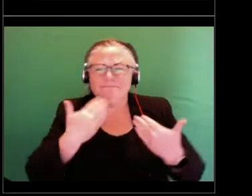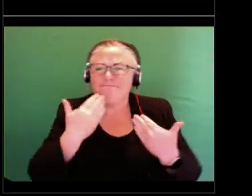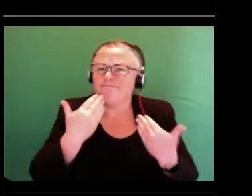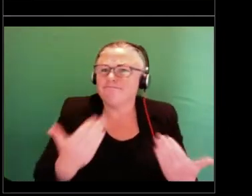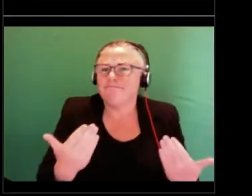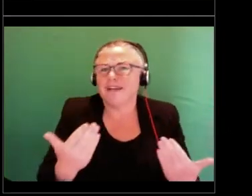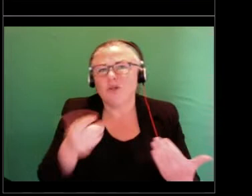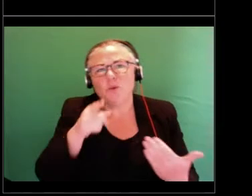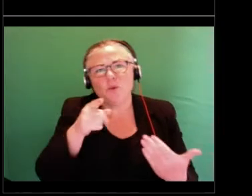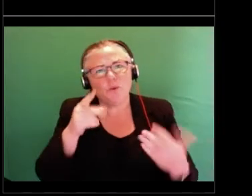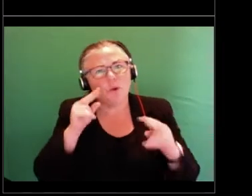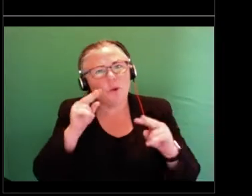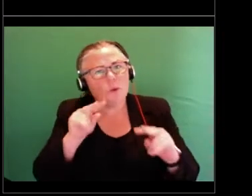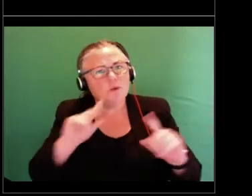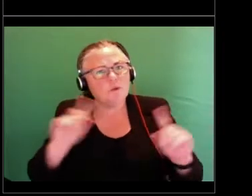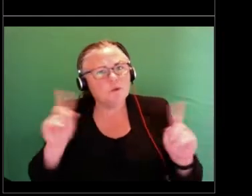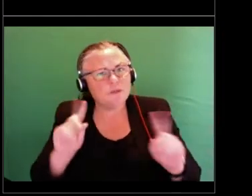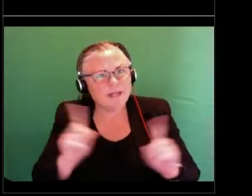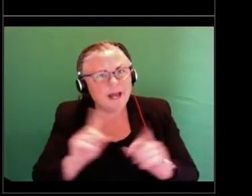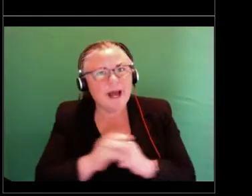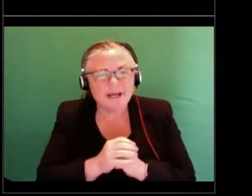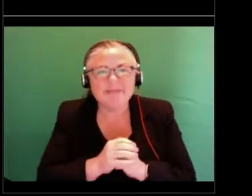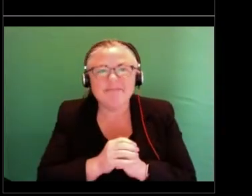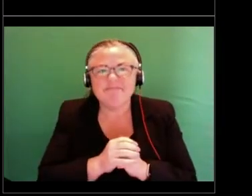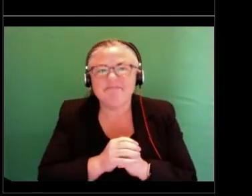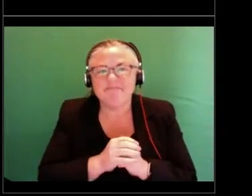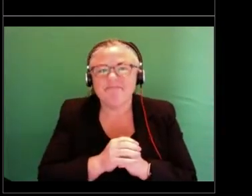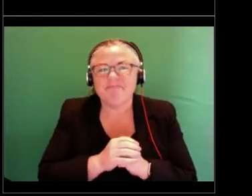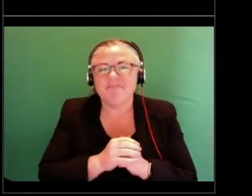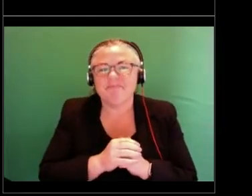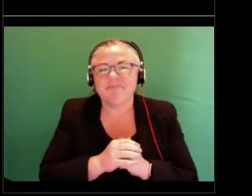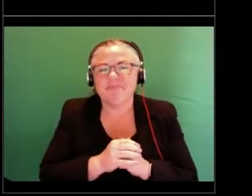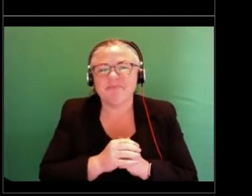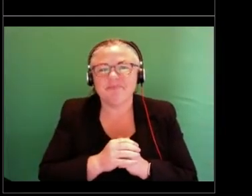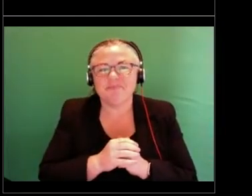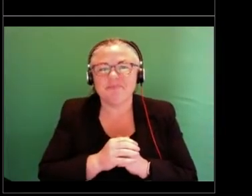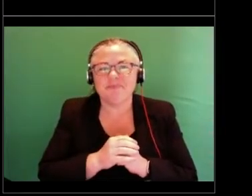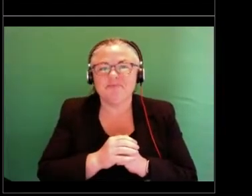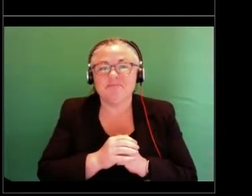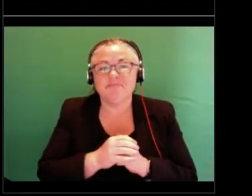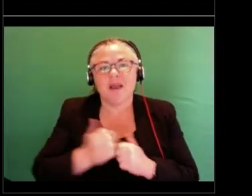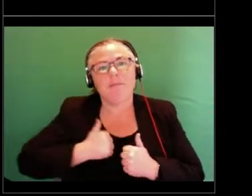family violence and family law legal assistance it was determined could be provided to families